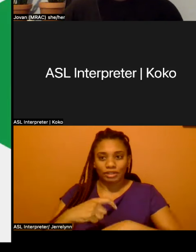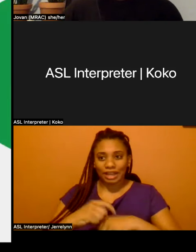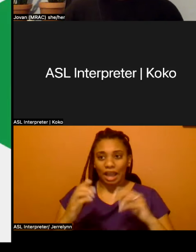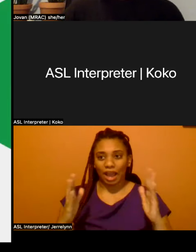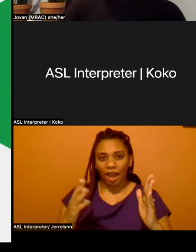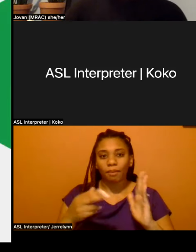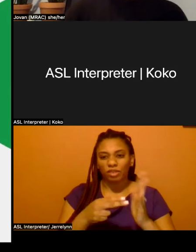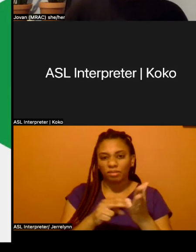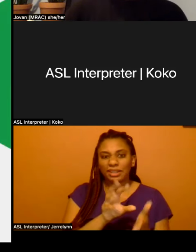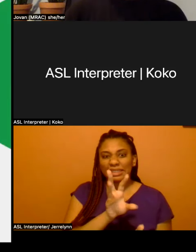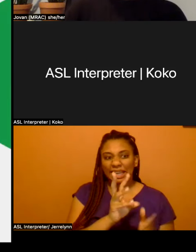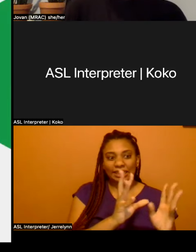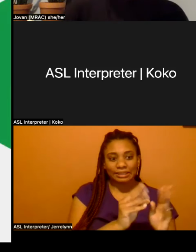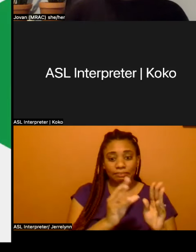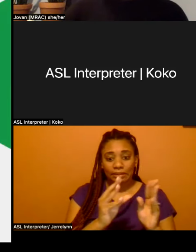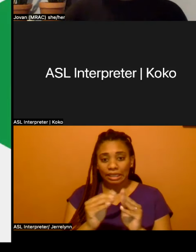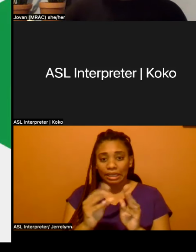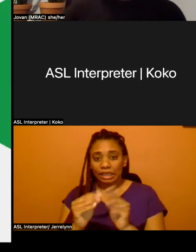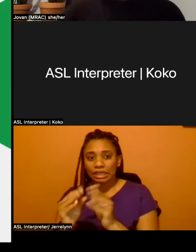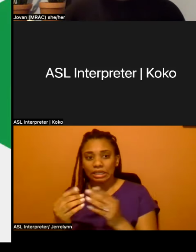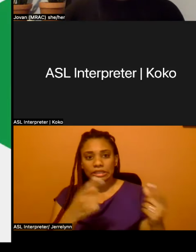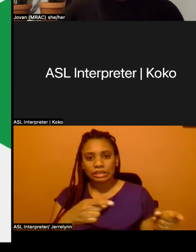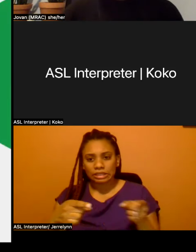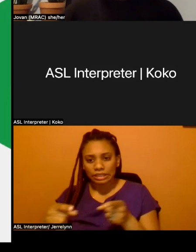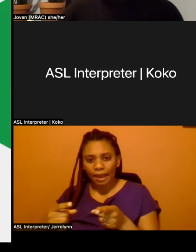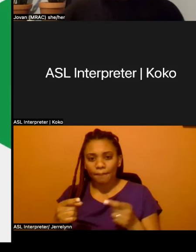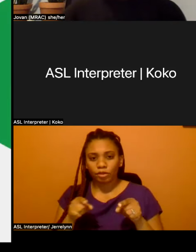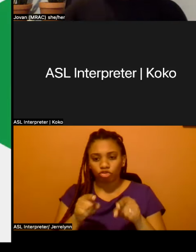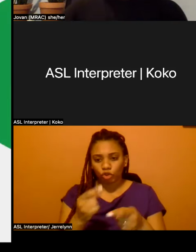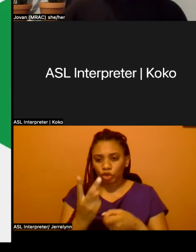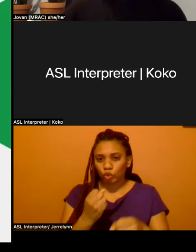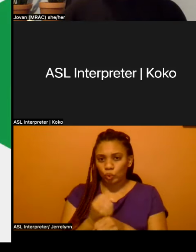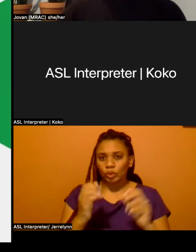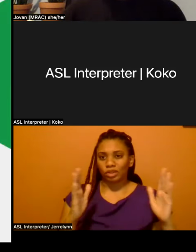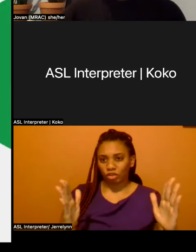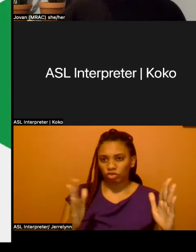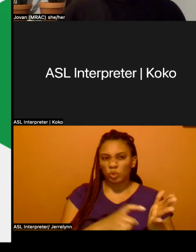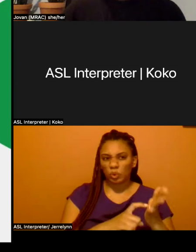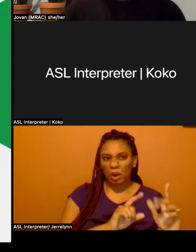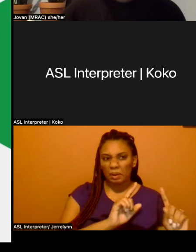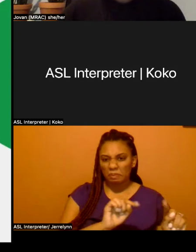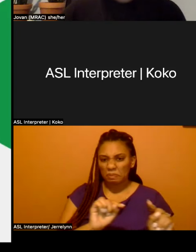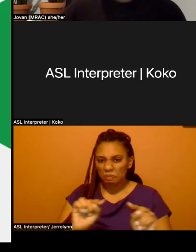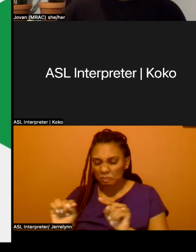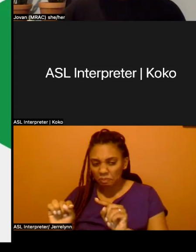that will take place throughout that two-year period. If you have doubts at all about